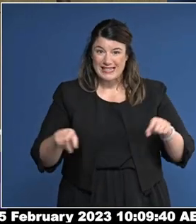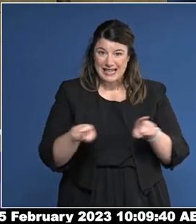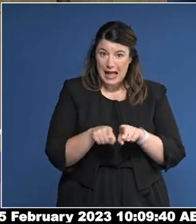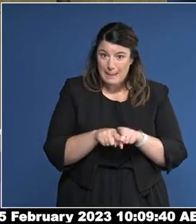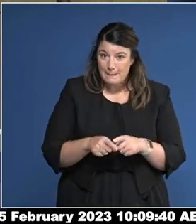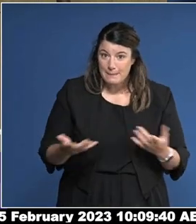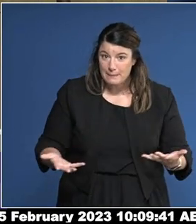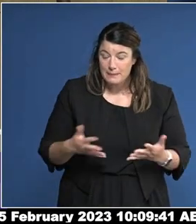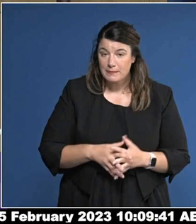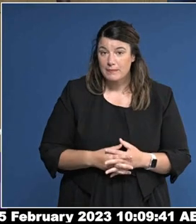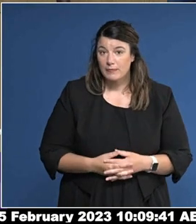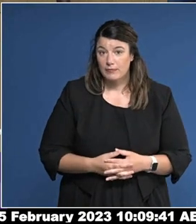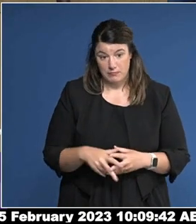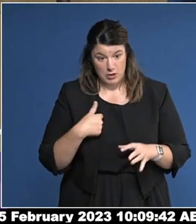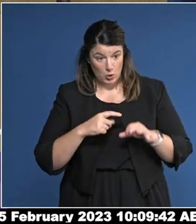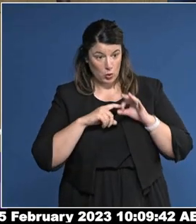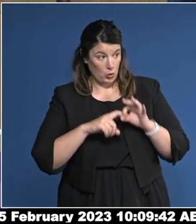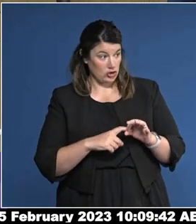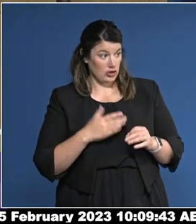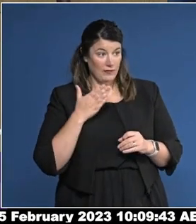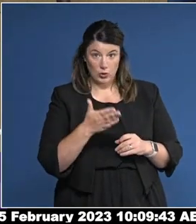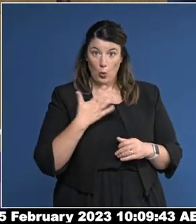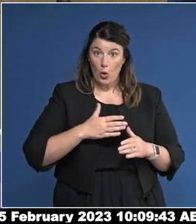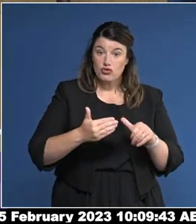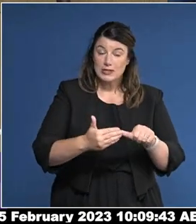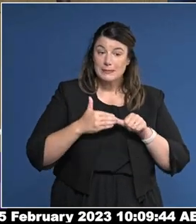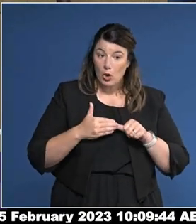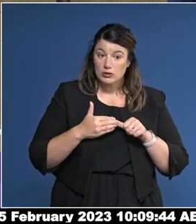The question I want to put to you - and I'm not asking for a response right now, but